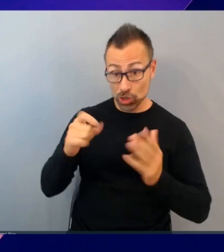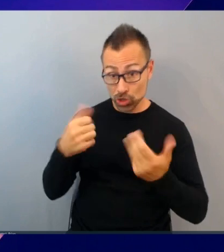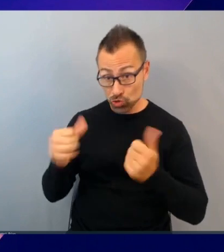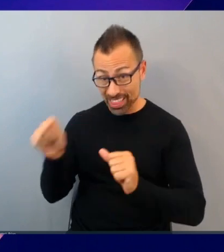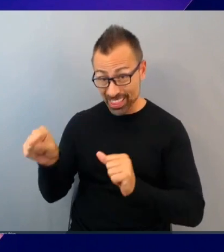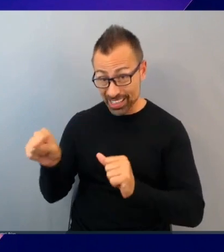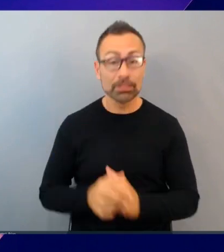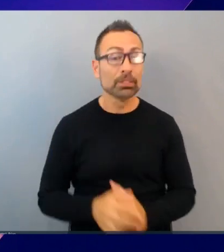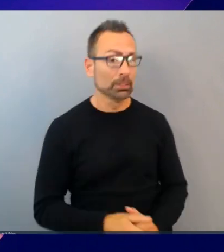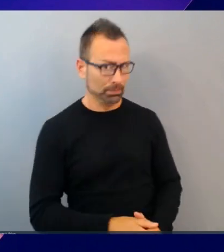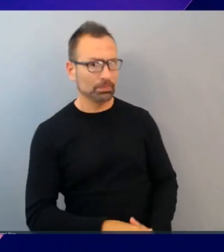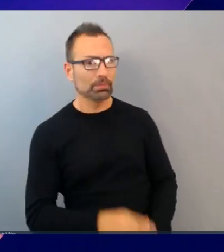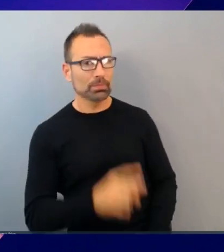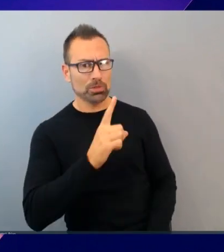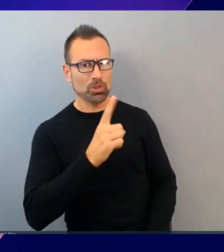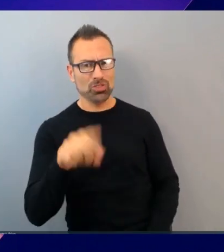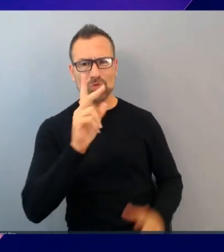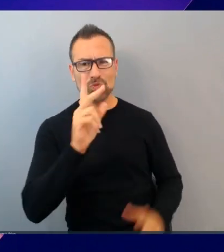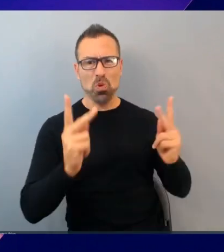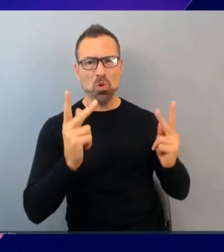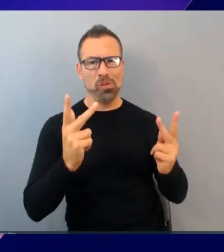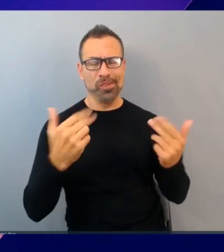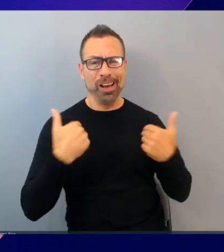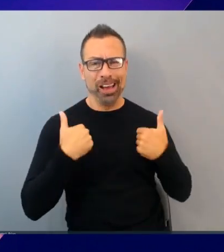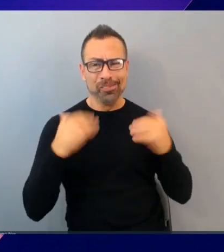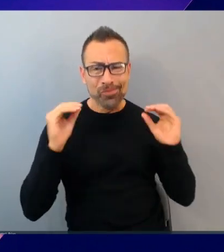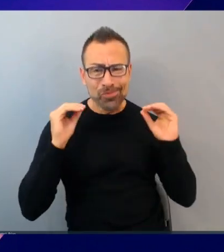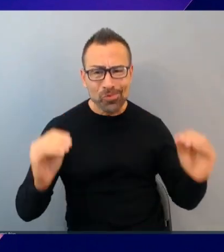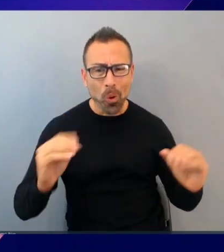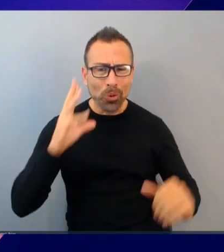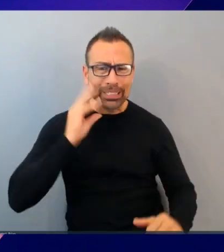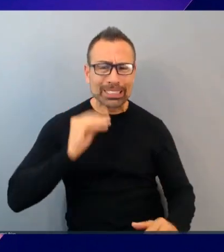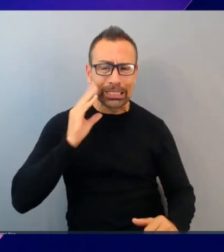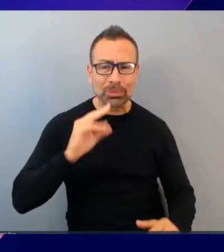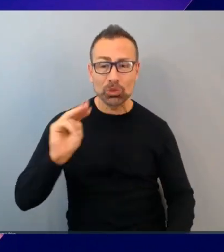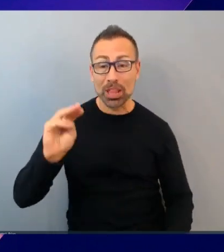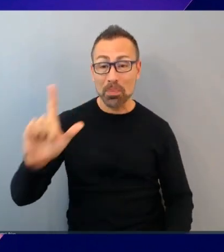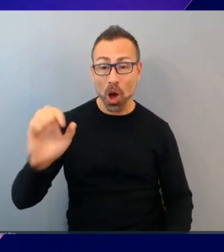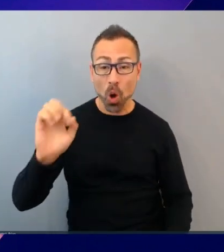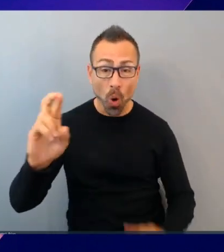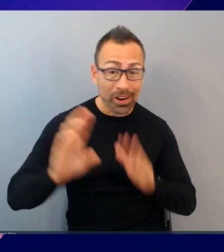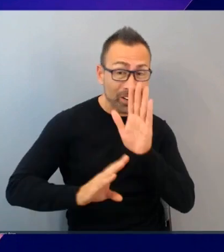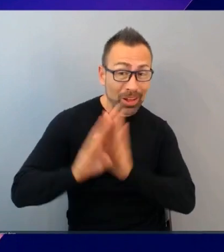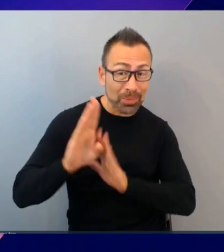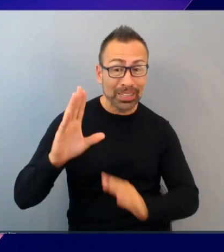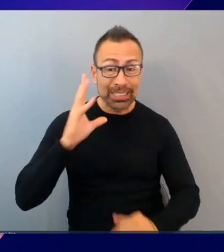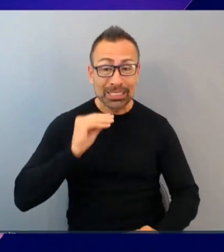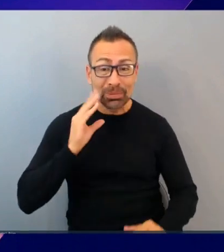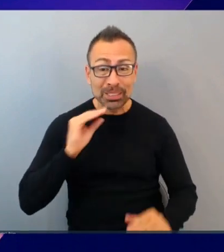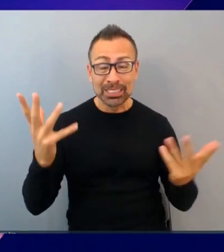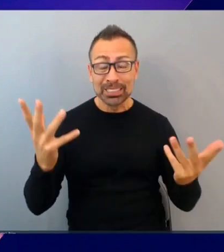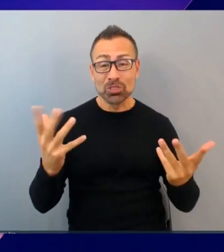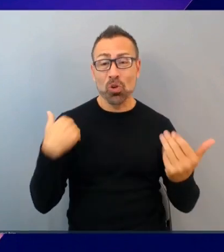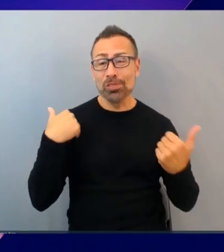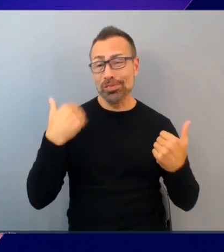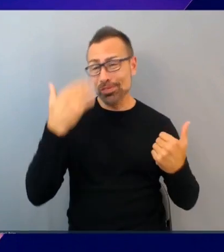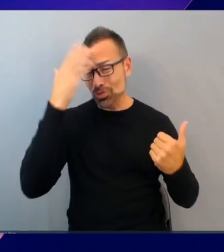even those with no prior machine learning experience, or very little development experience like basic Python, can really easily get started with DeepRacer